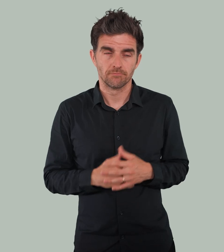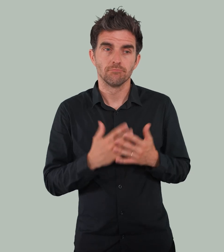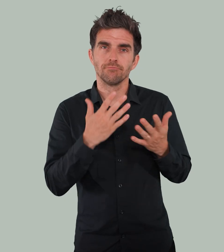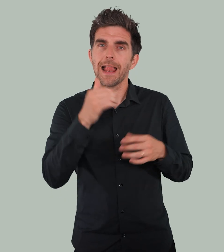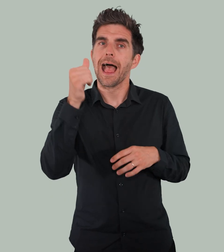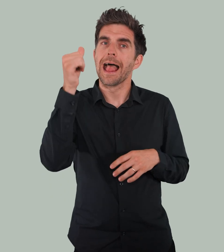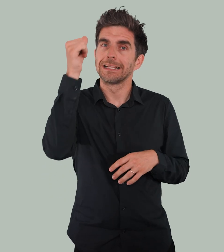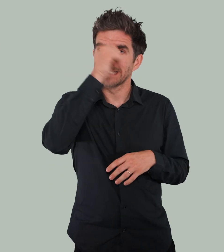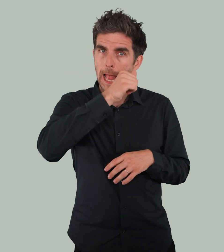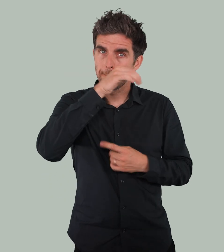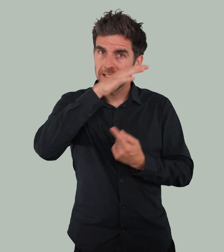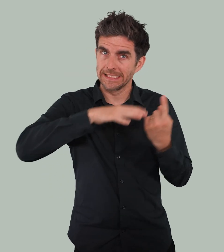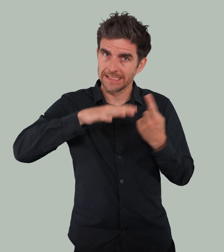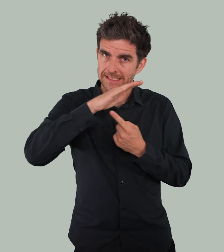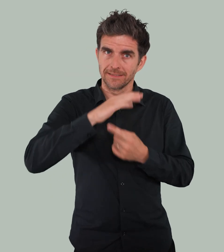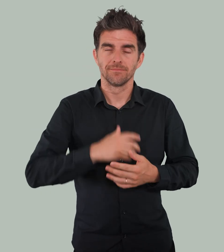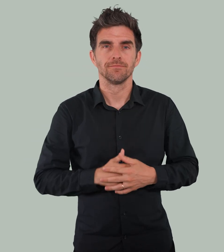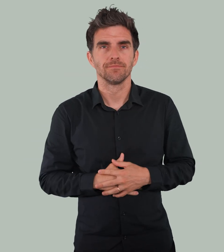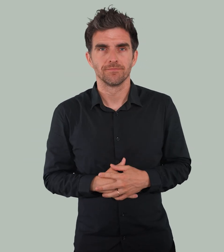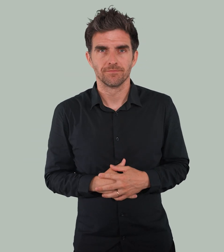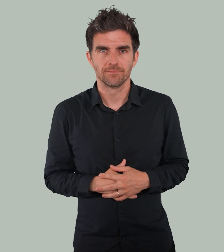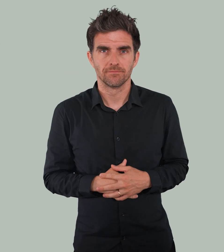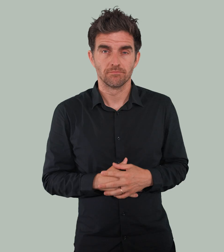Academics